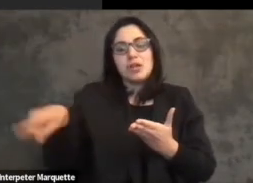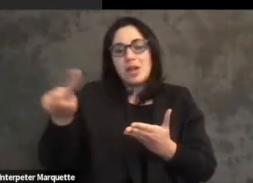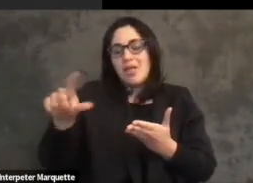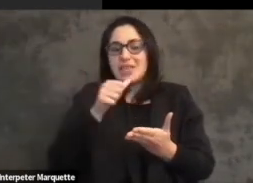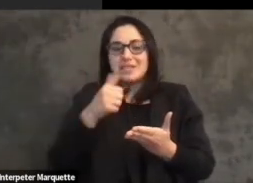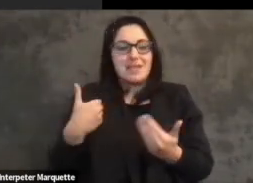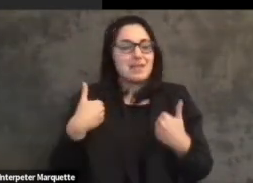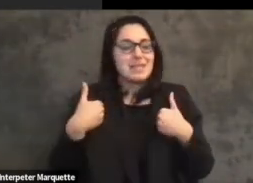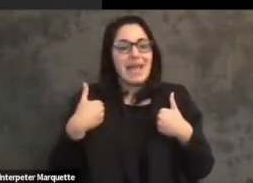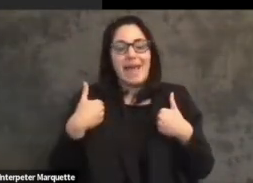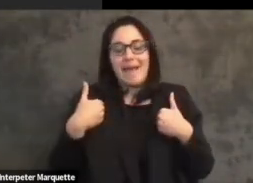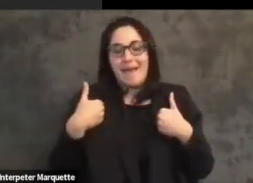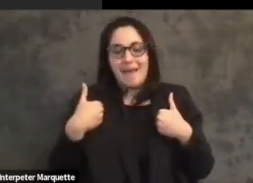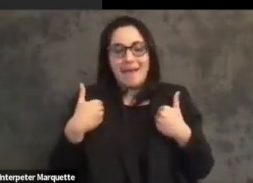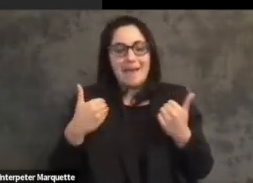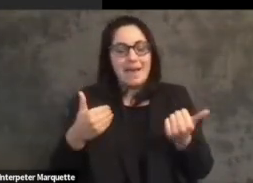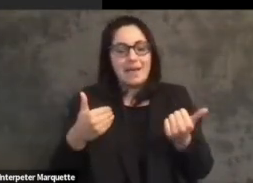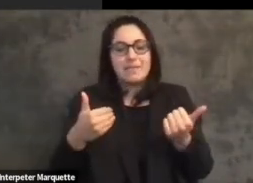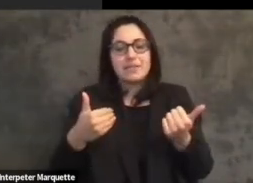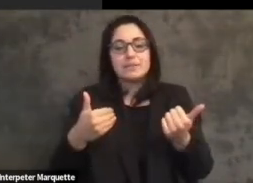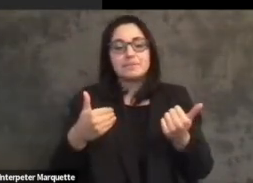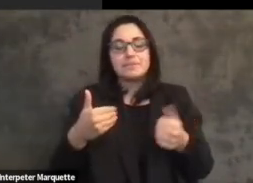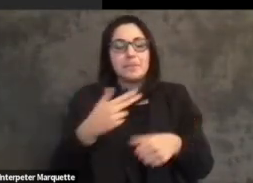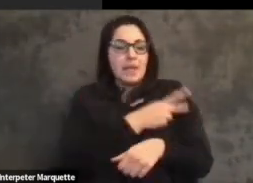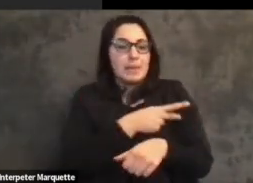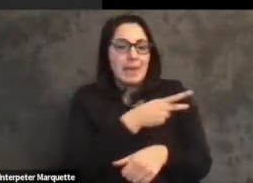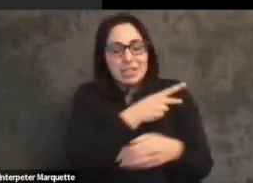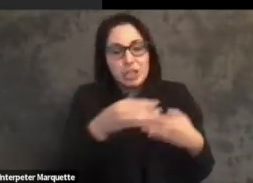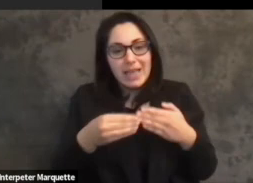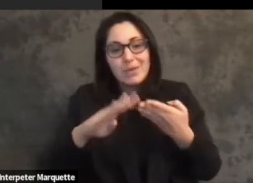Recover study that has been mentioned several times tonight. This is a massive NIH research